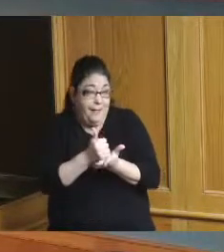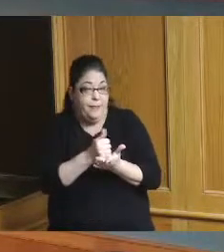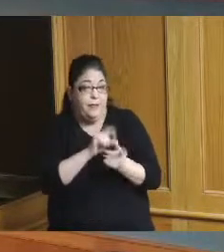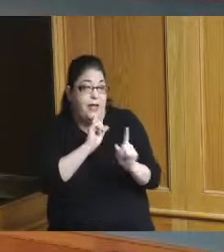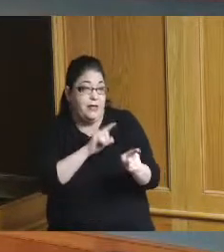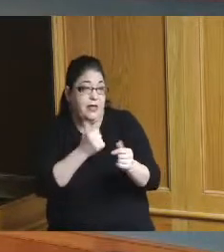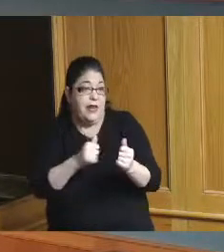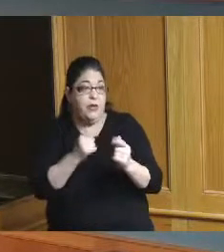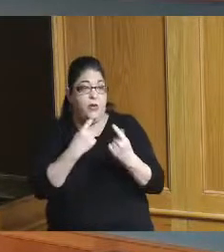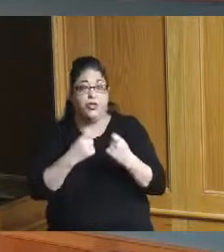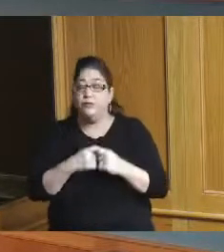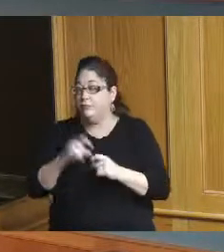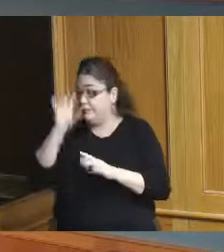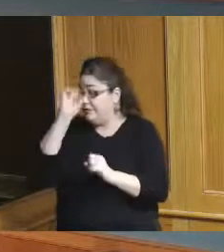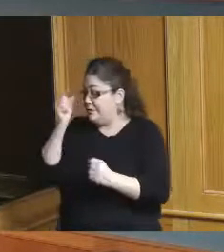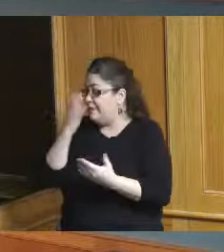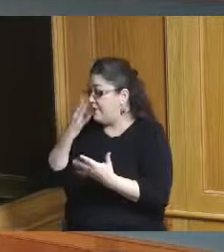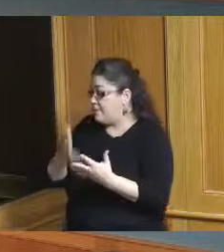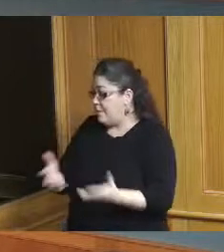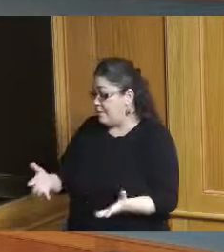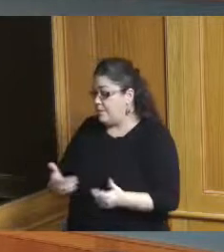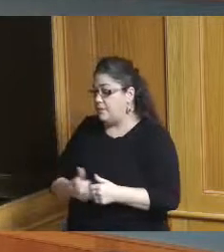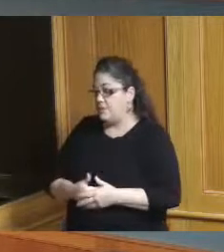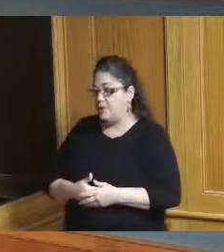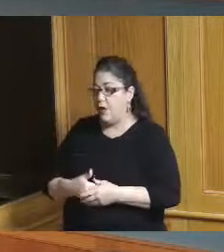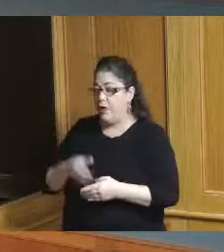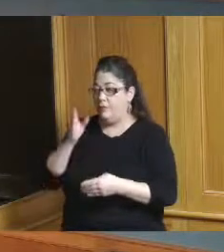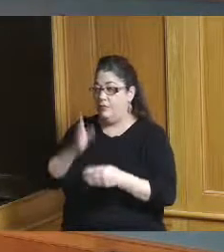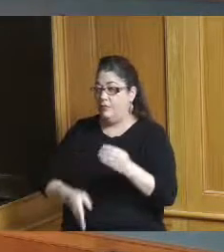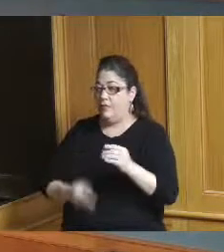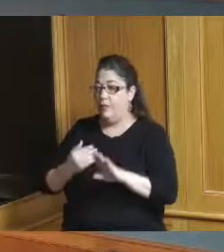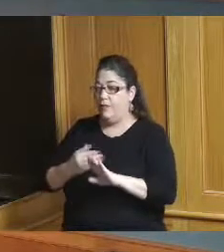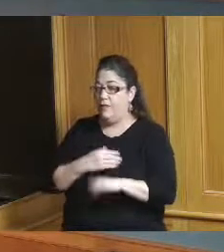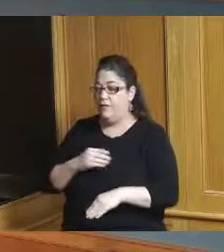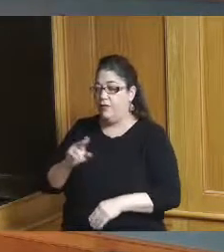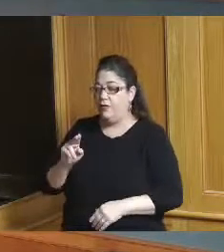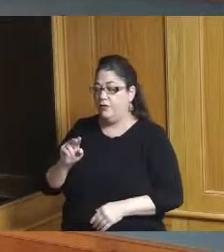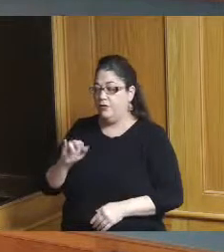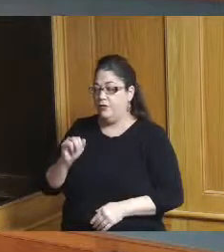thank you so much and I know we want to get this in before the 17th of our deadline is the 17th